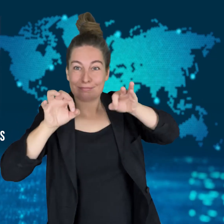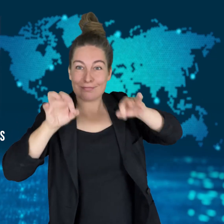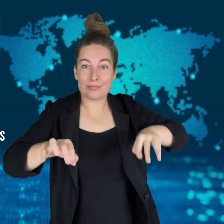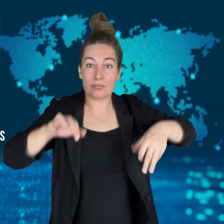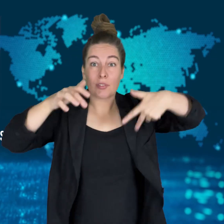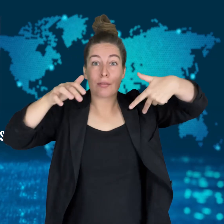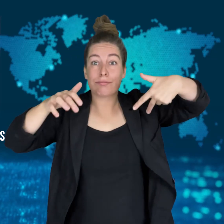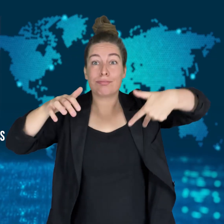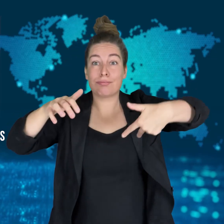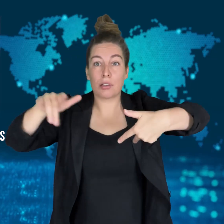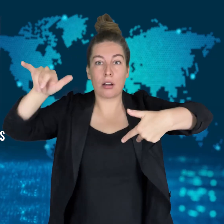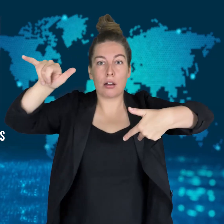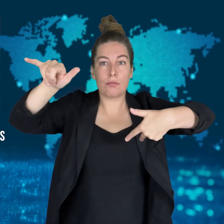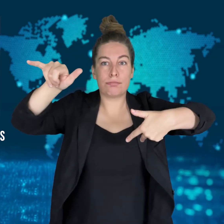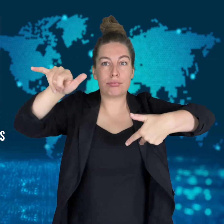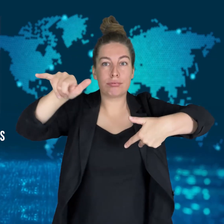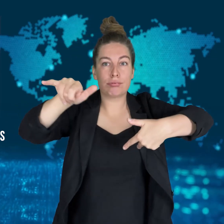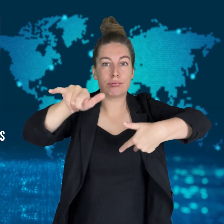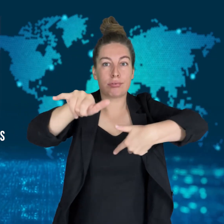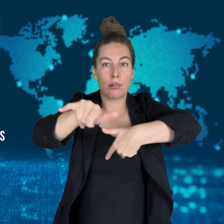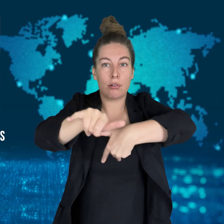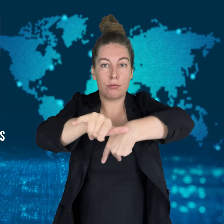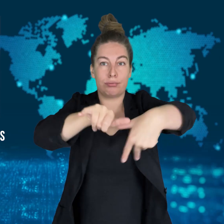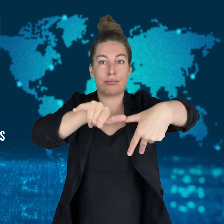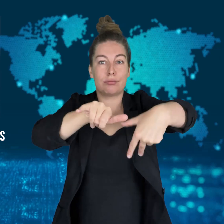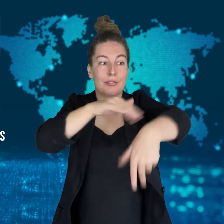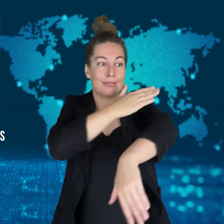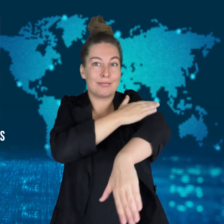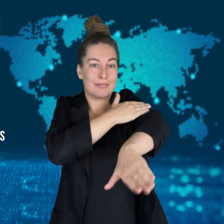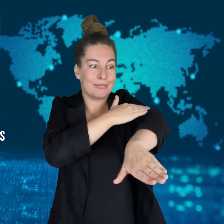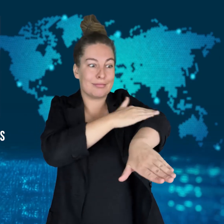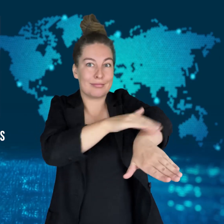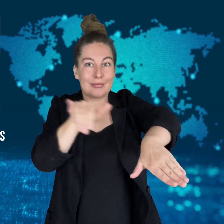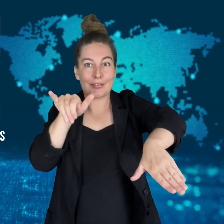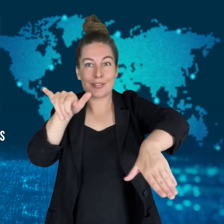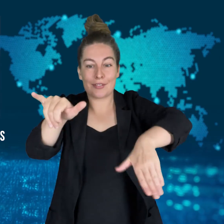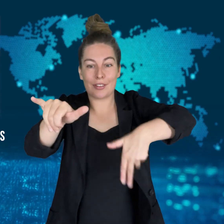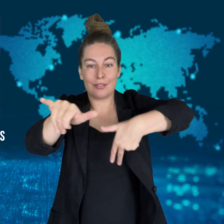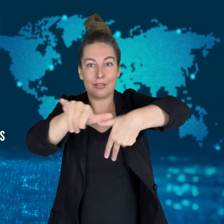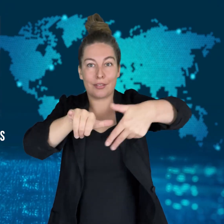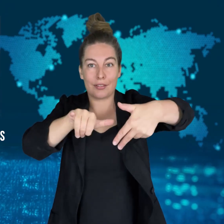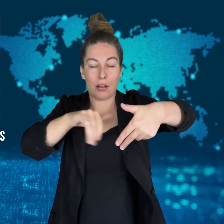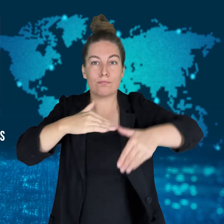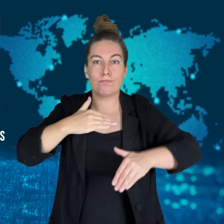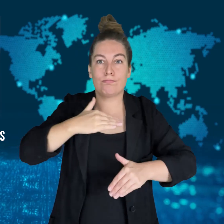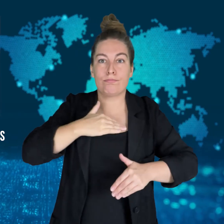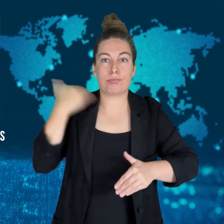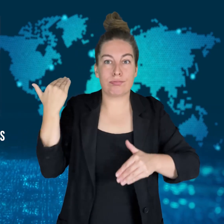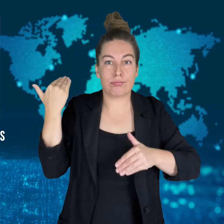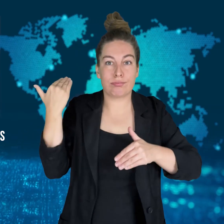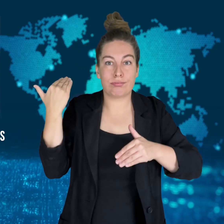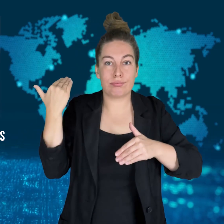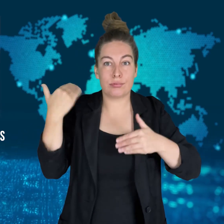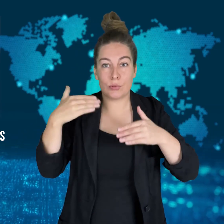A wingsuit is a jumpsuit with webbed sleeves that resemble wings.